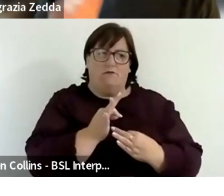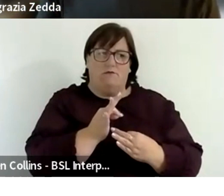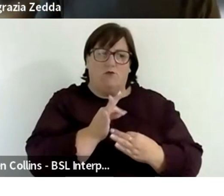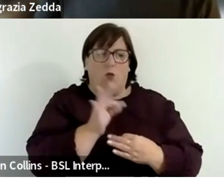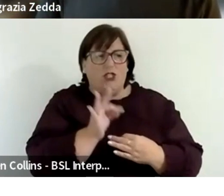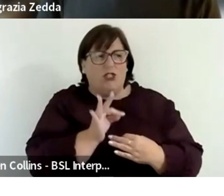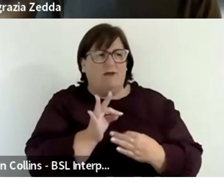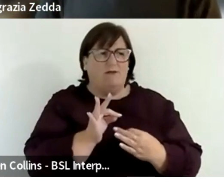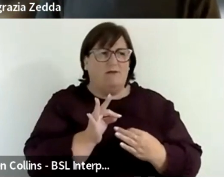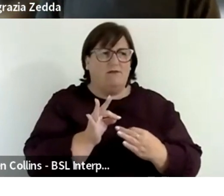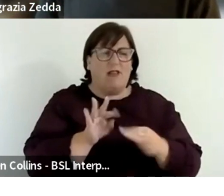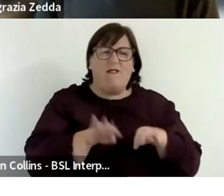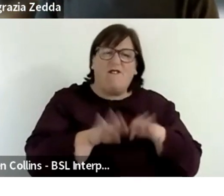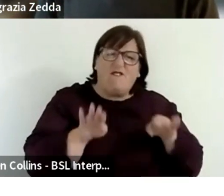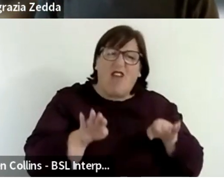scoring candidates in fair way.